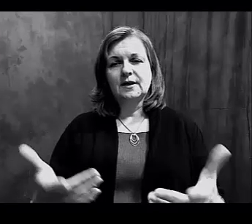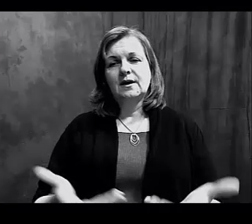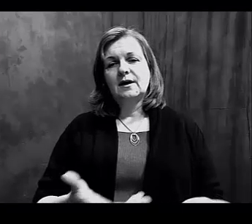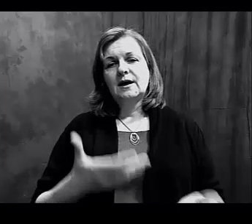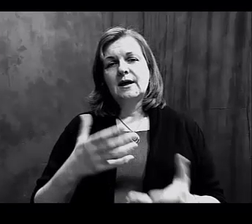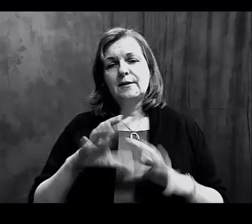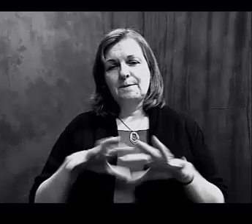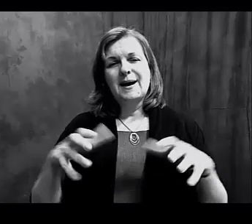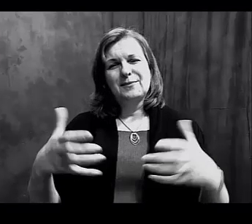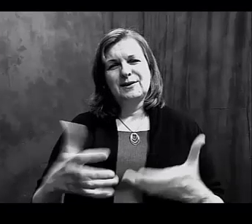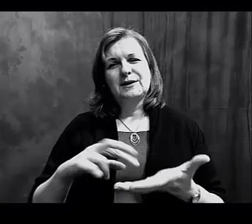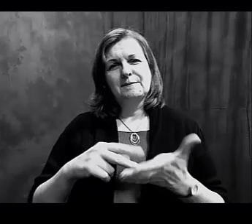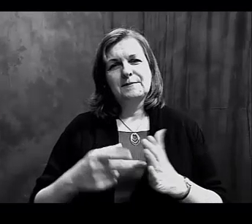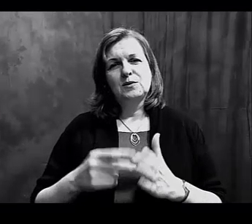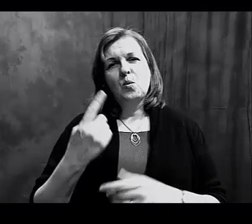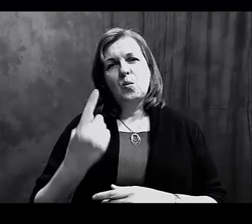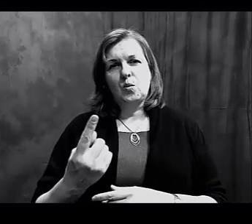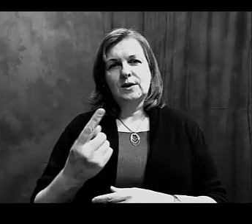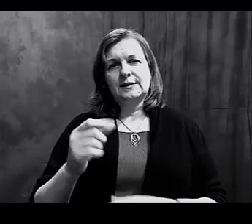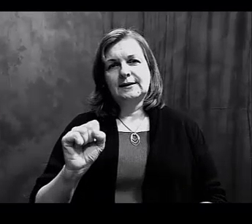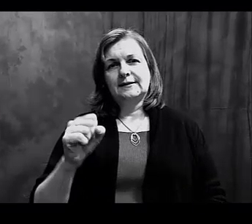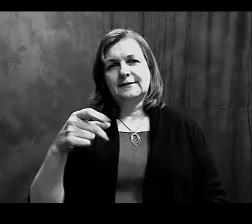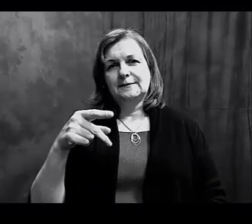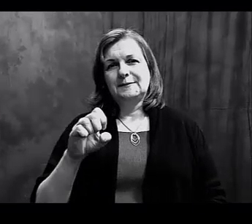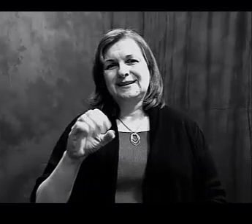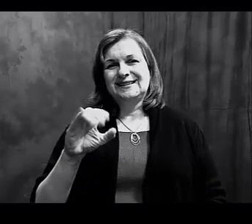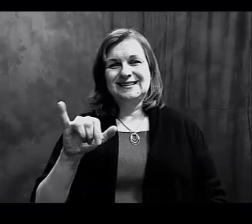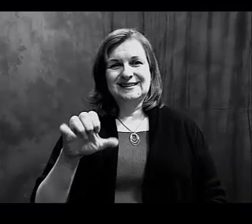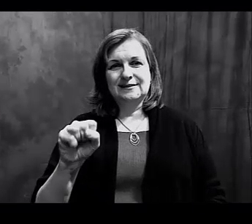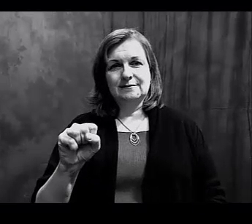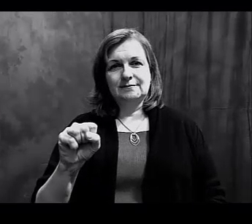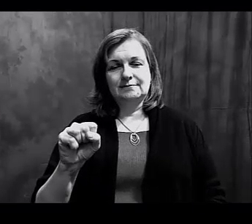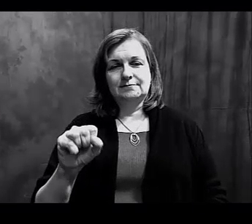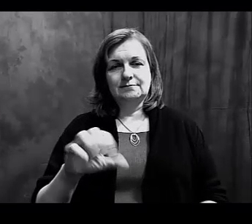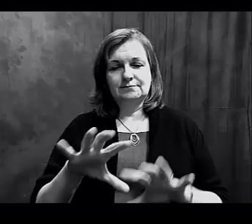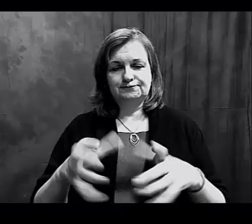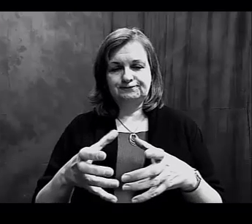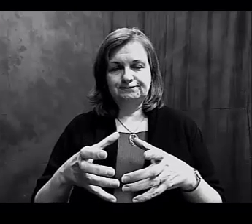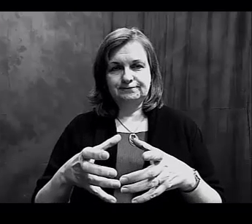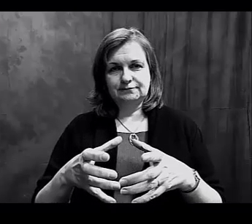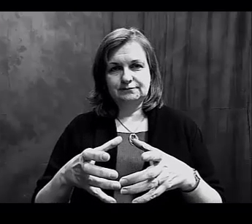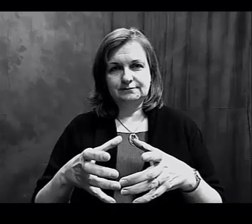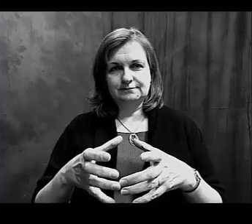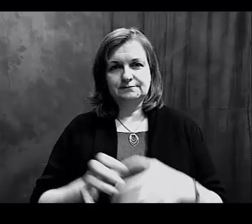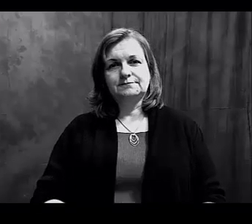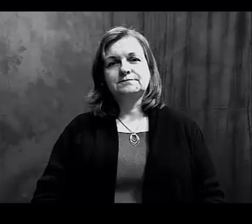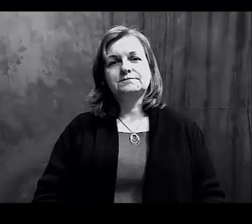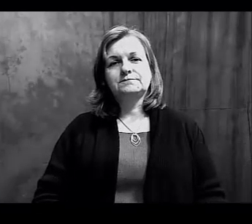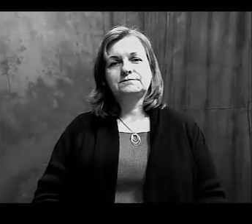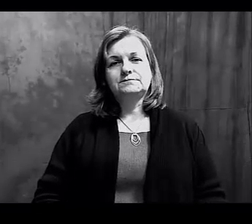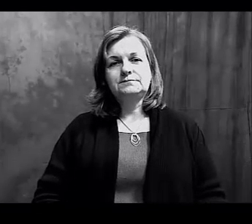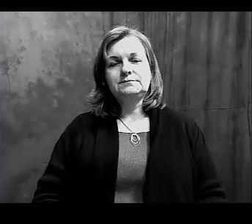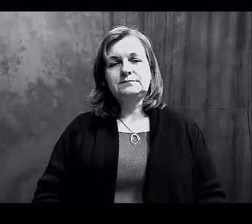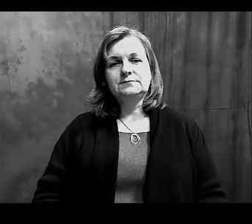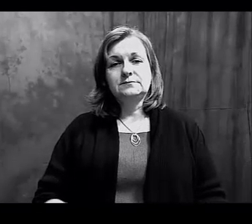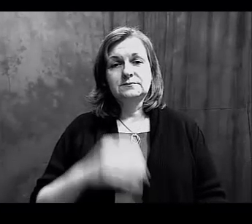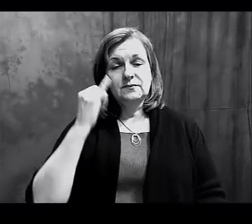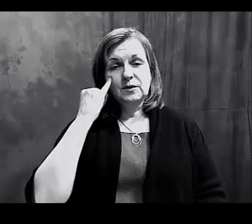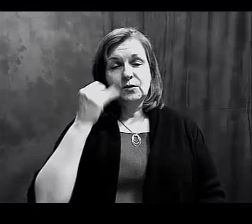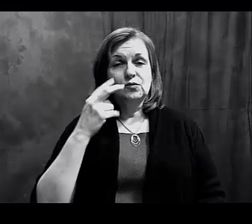and a population is all one species